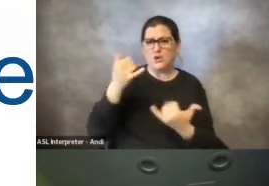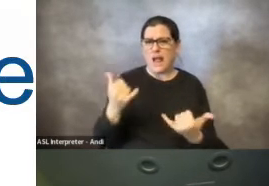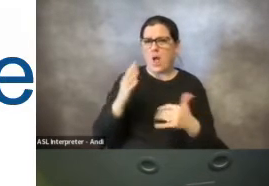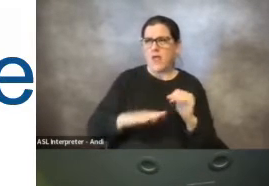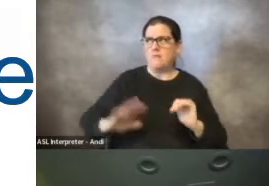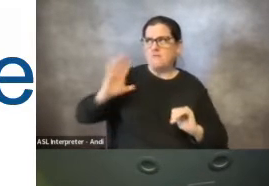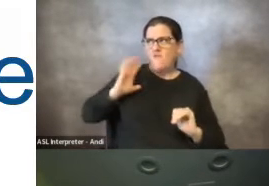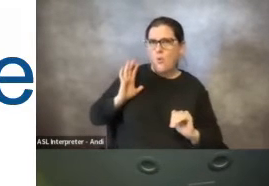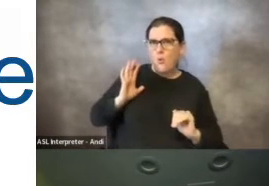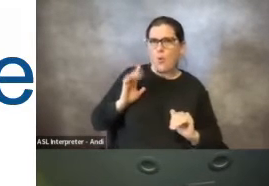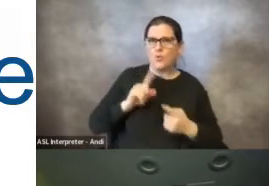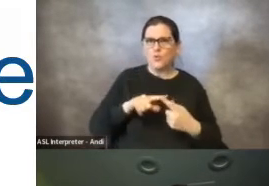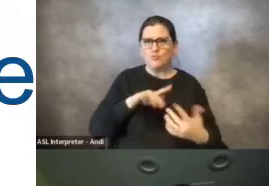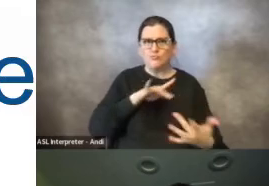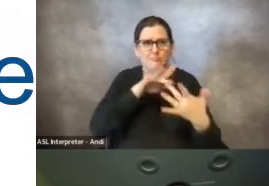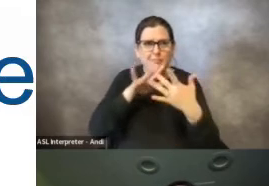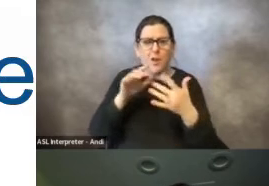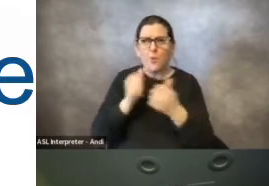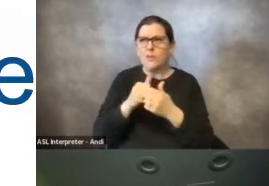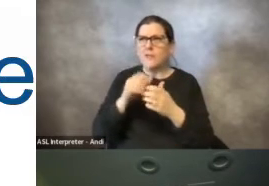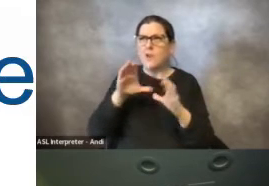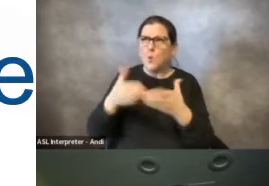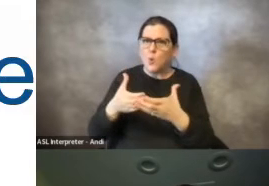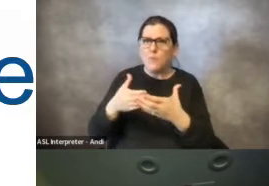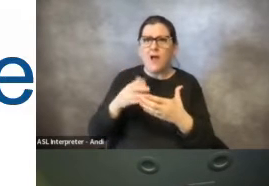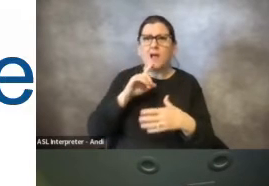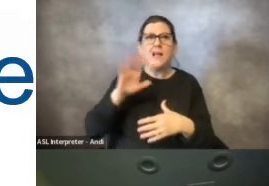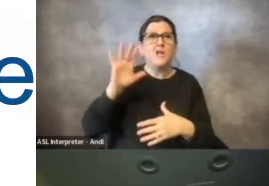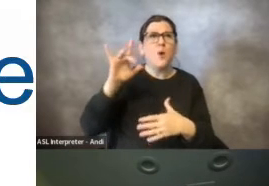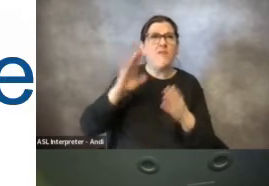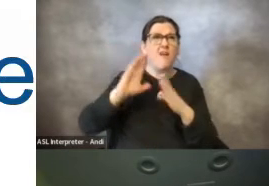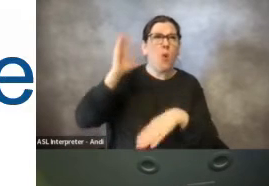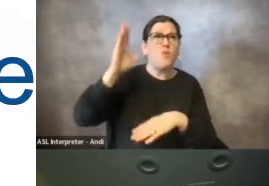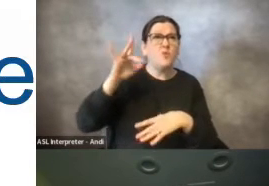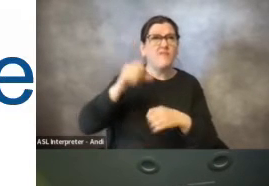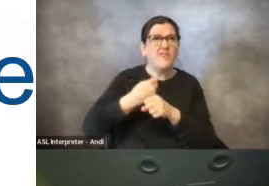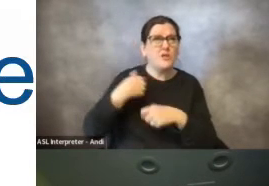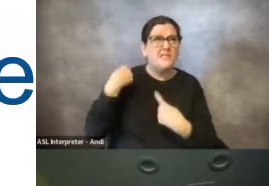know, aging or, you know, 25 years plus, or something like that, I find that that's really